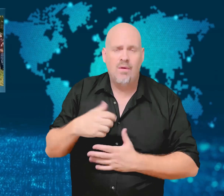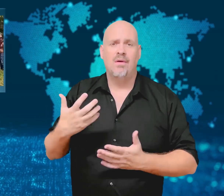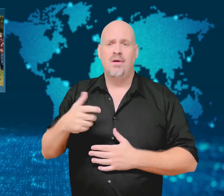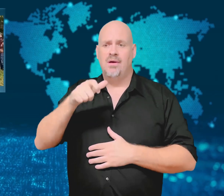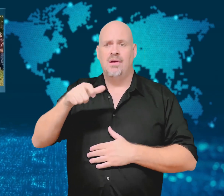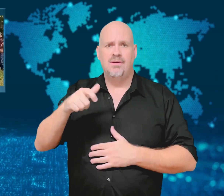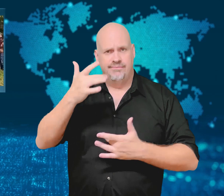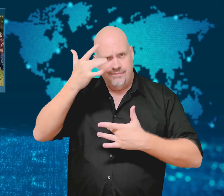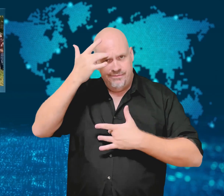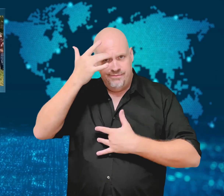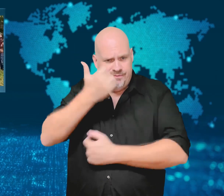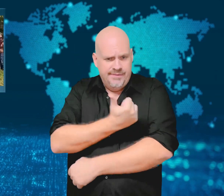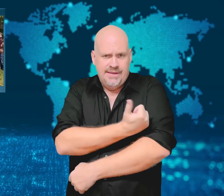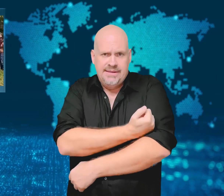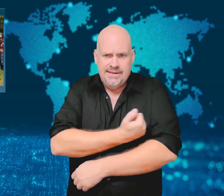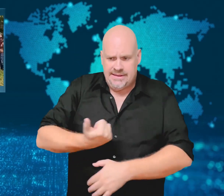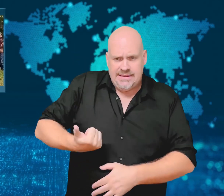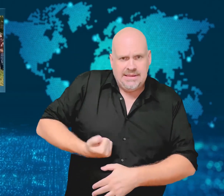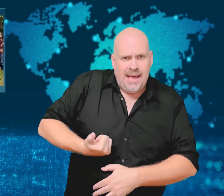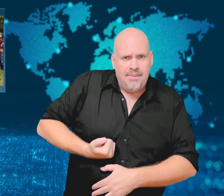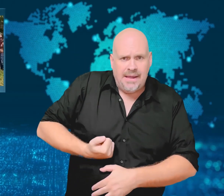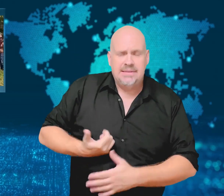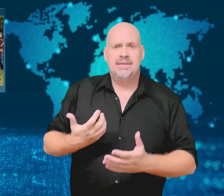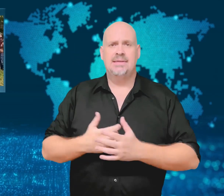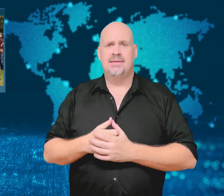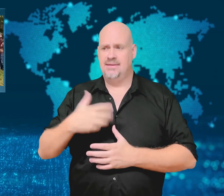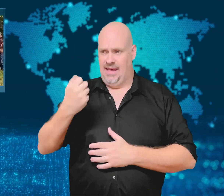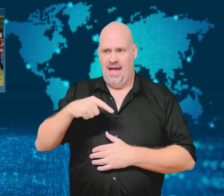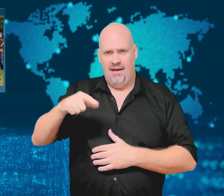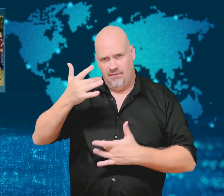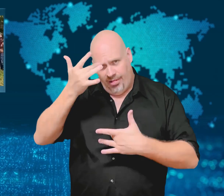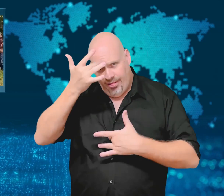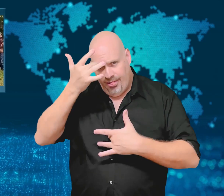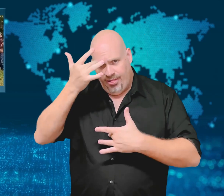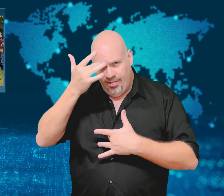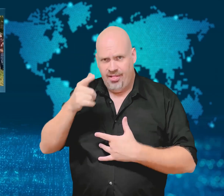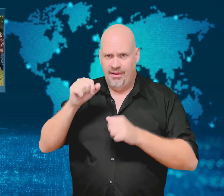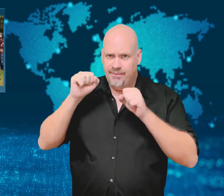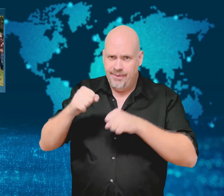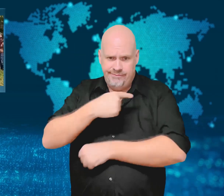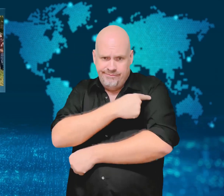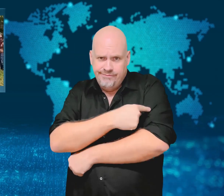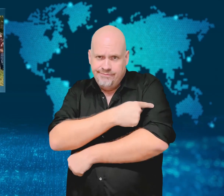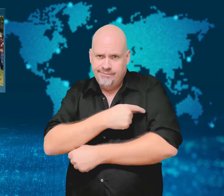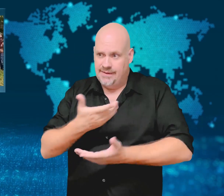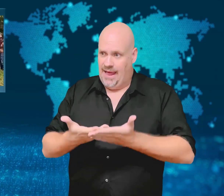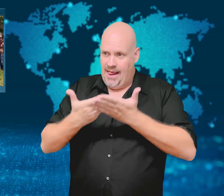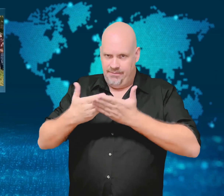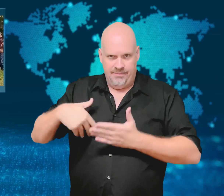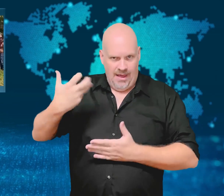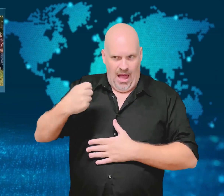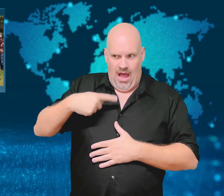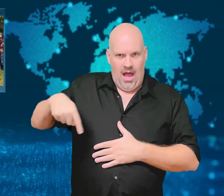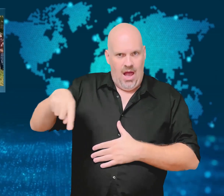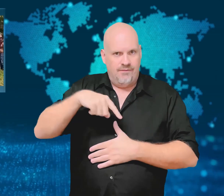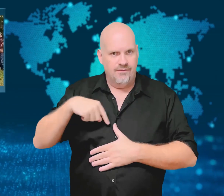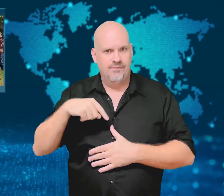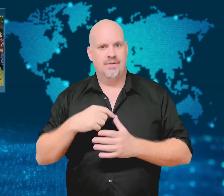The passengers reported they had begun to run out of food and water.